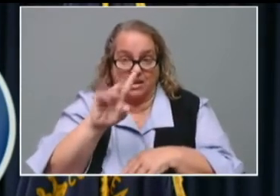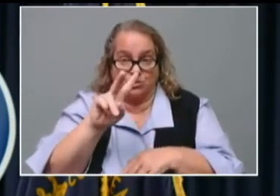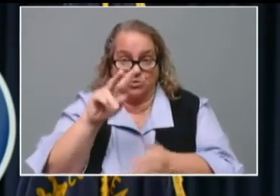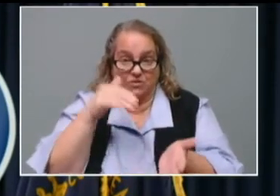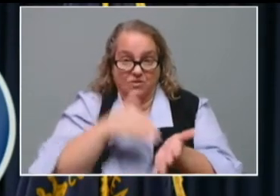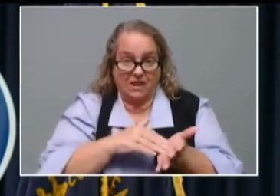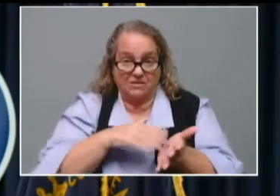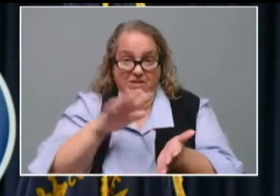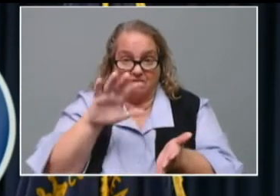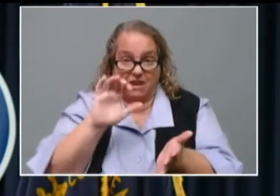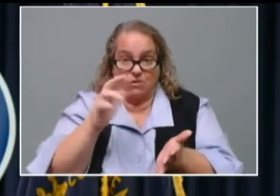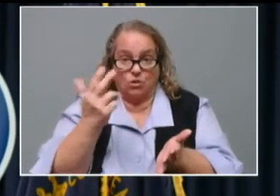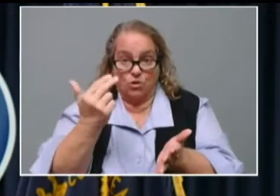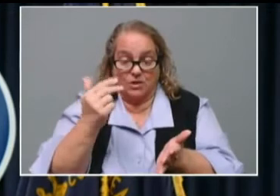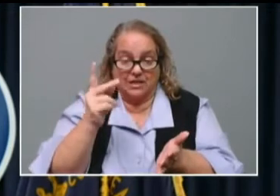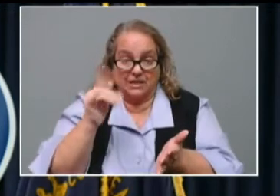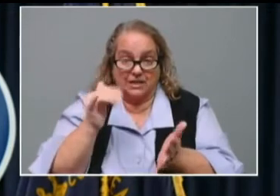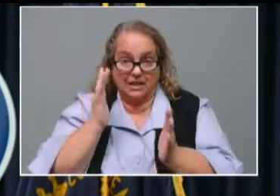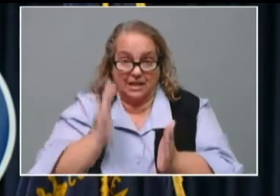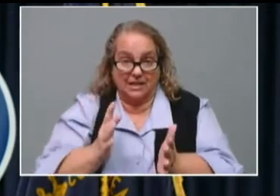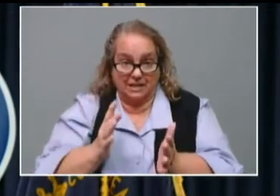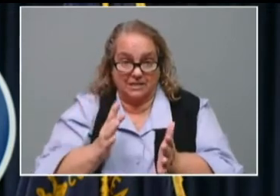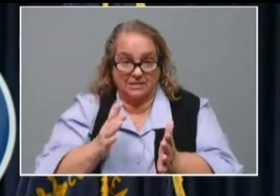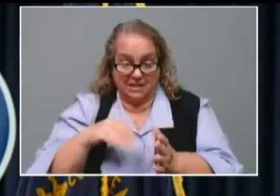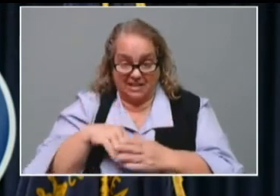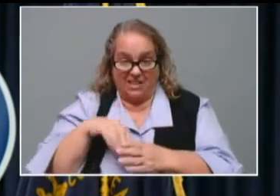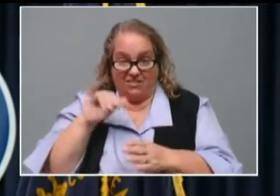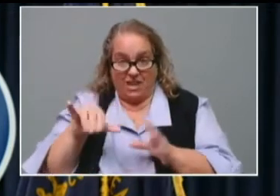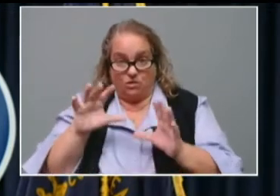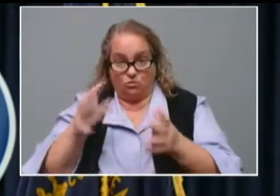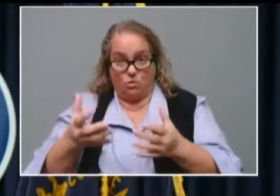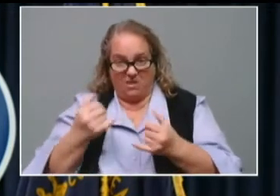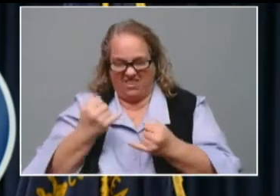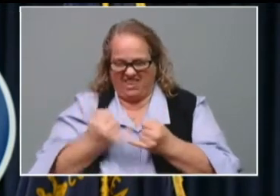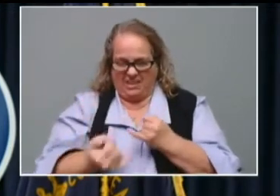demographic, according to the most recent census. So plenty of people